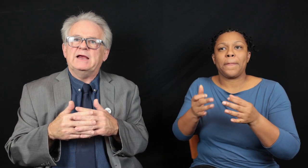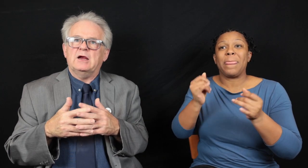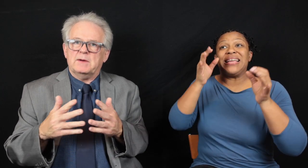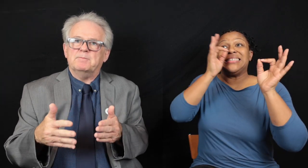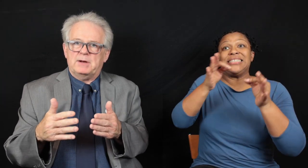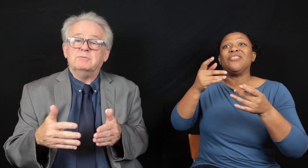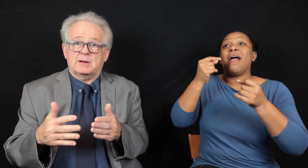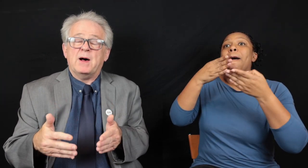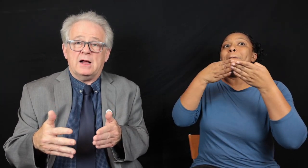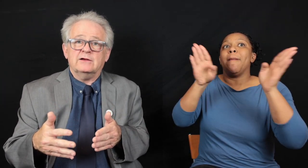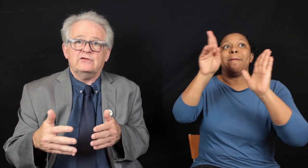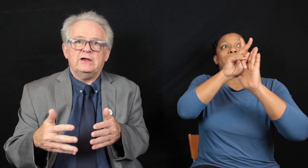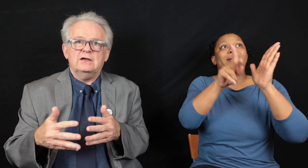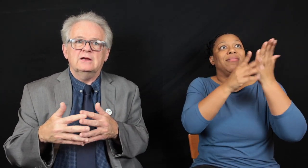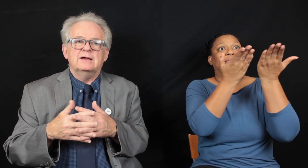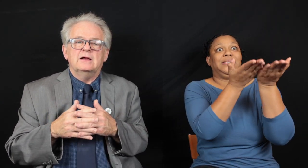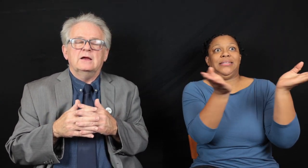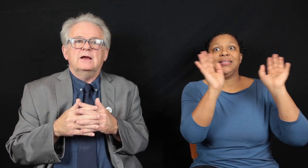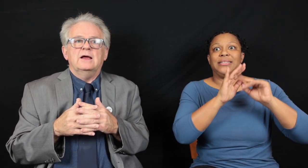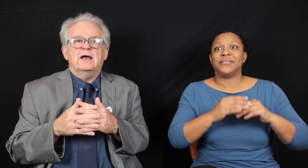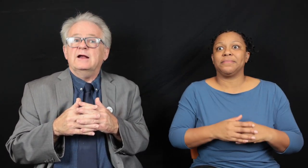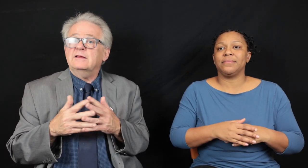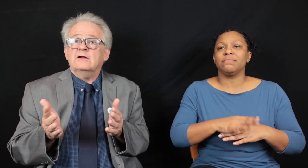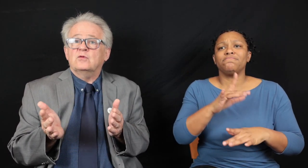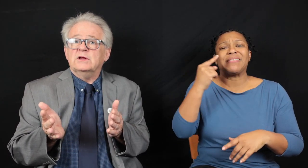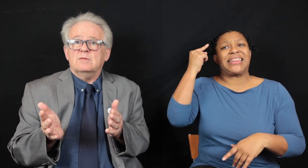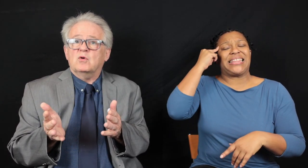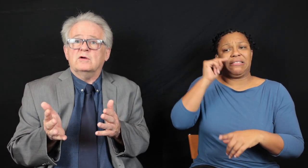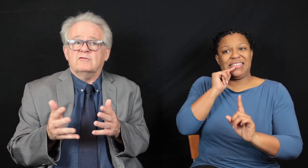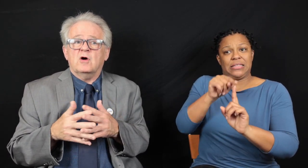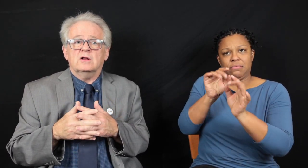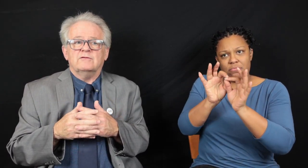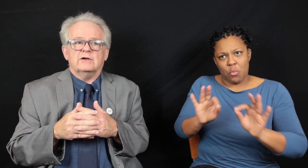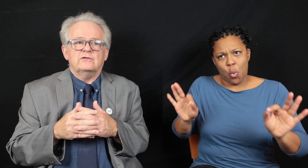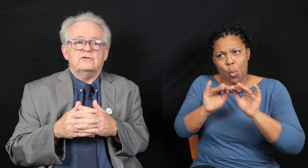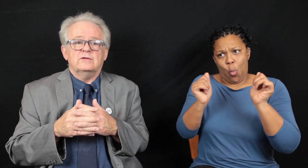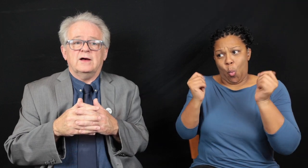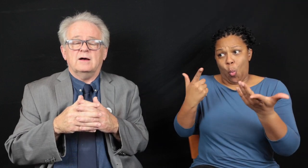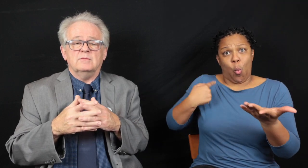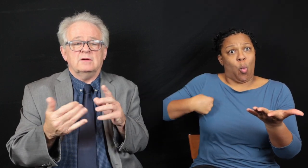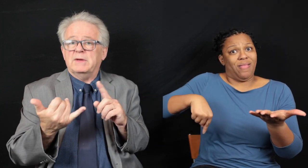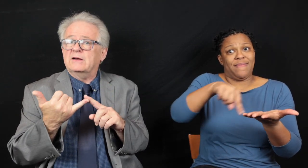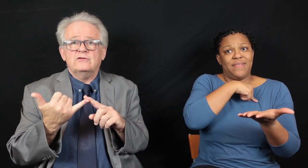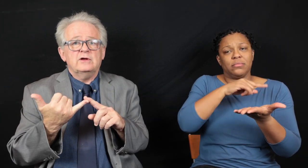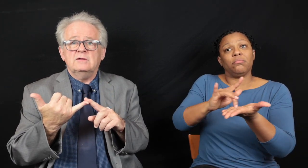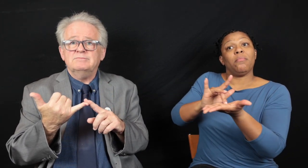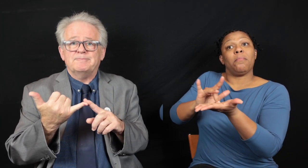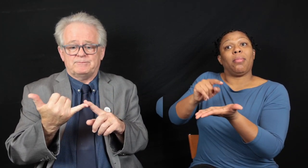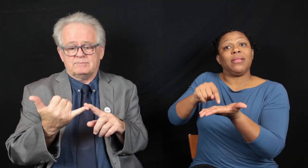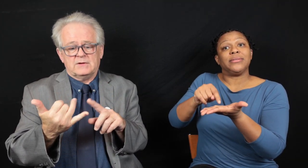making about public policy. And I think its really important for all of us in medicine,